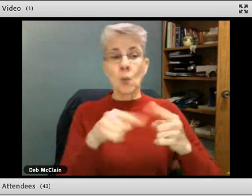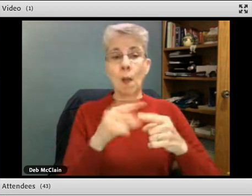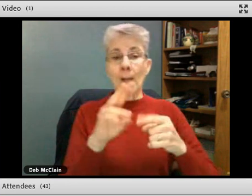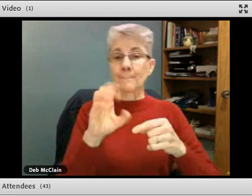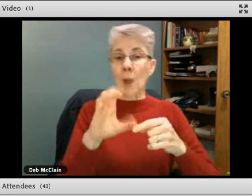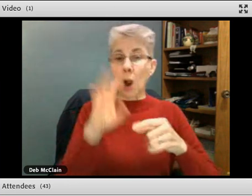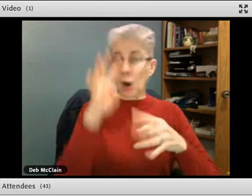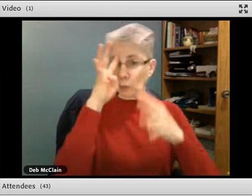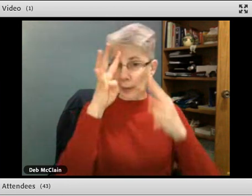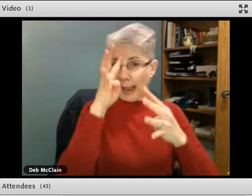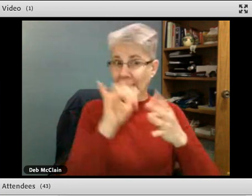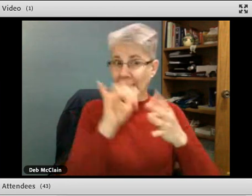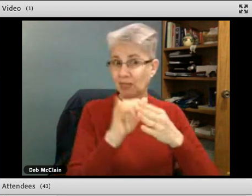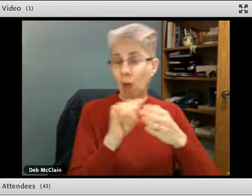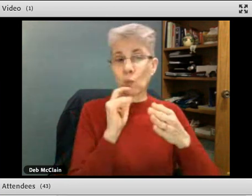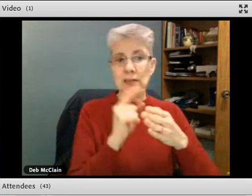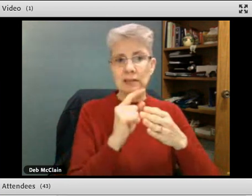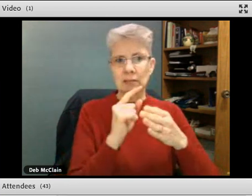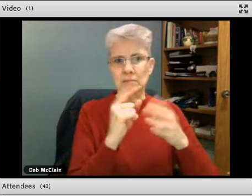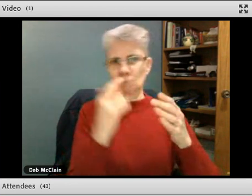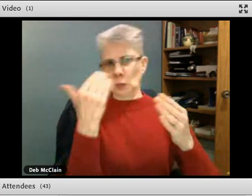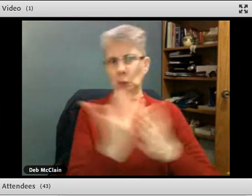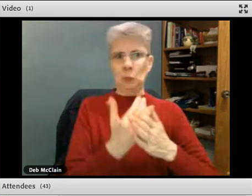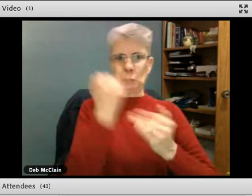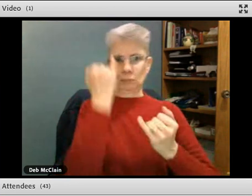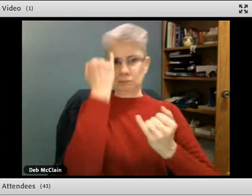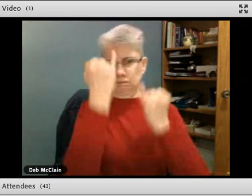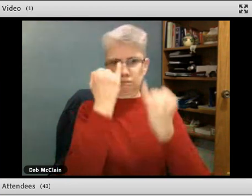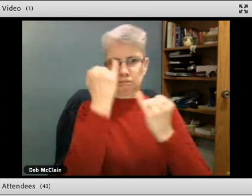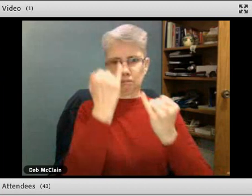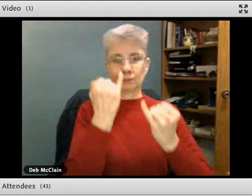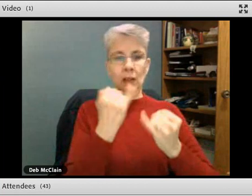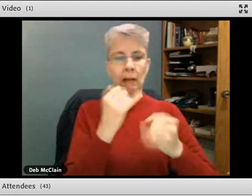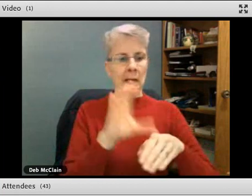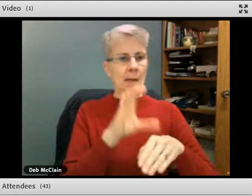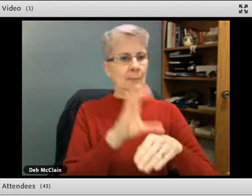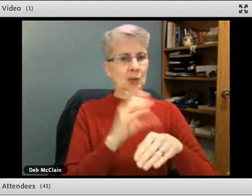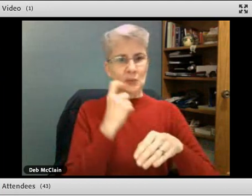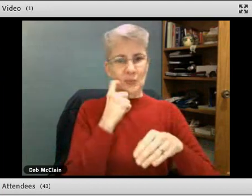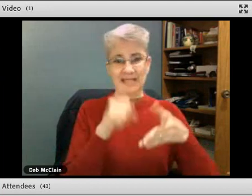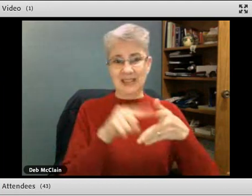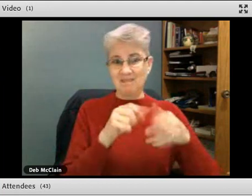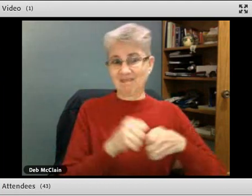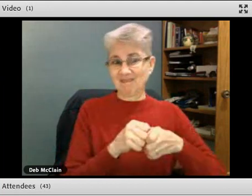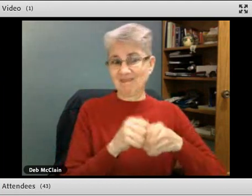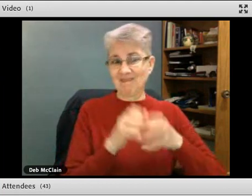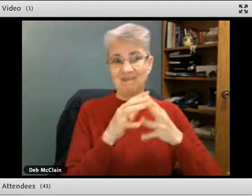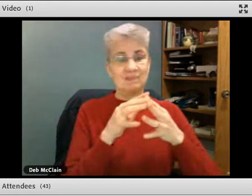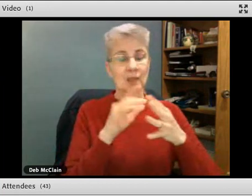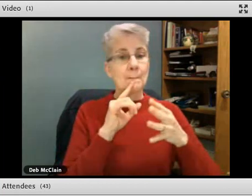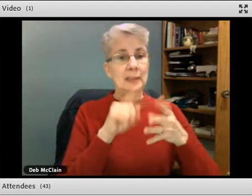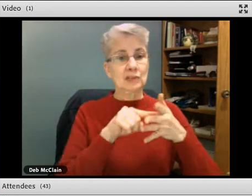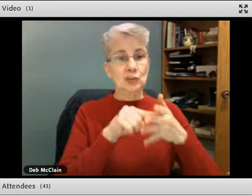this was a pretty revolutionary idea. Computers were just being started to be used.